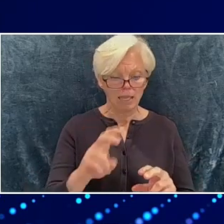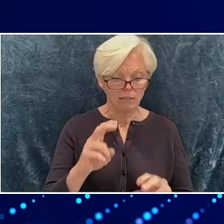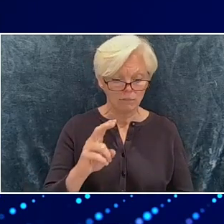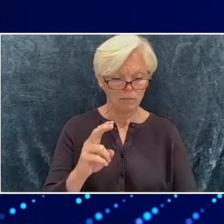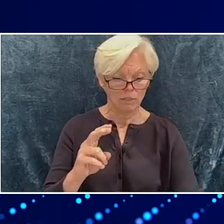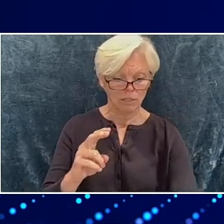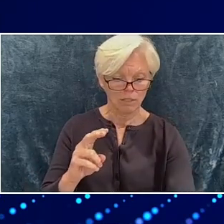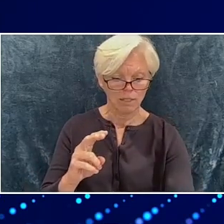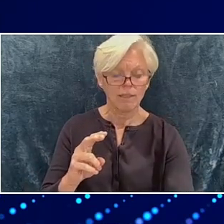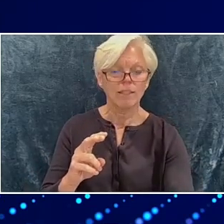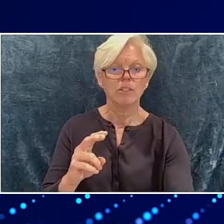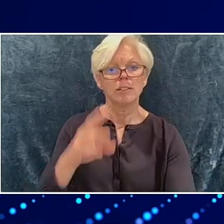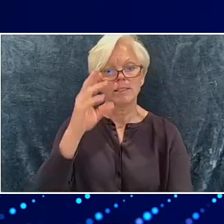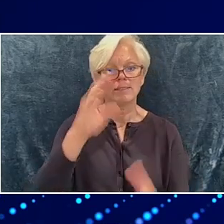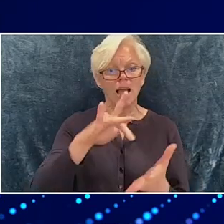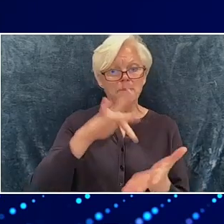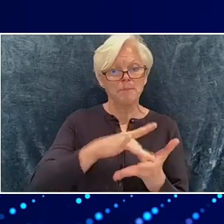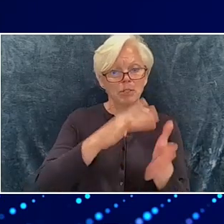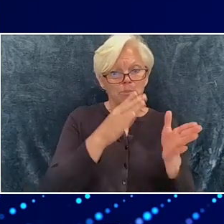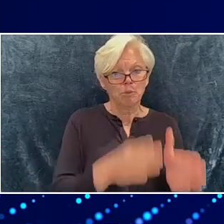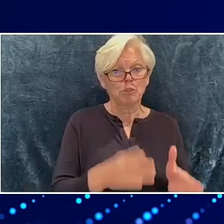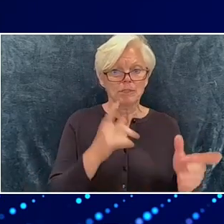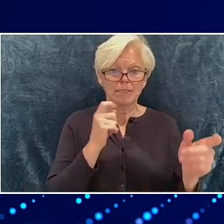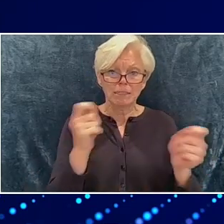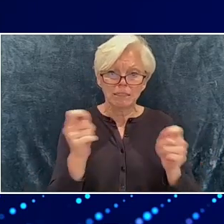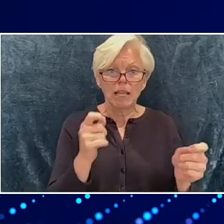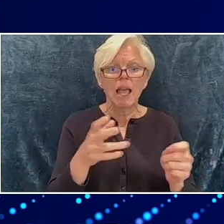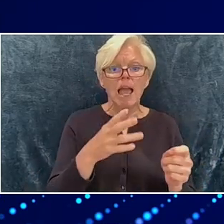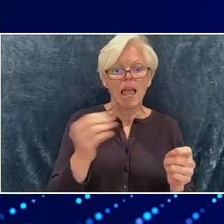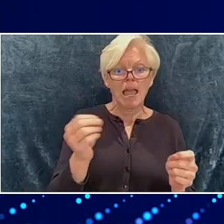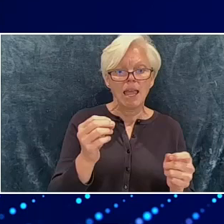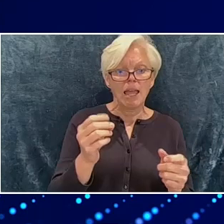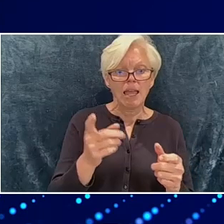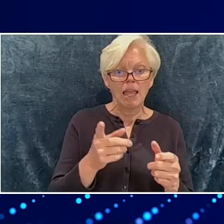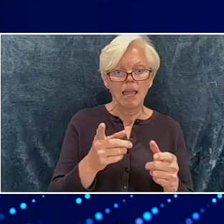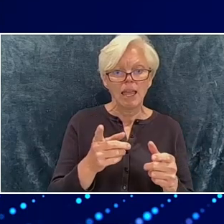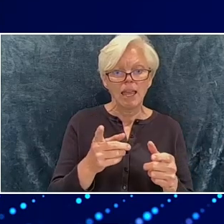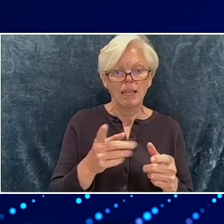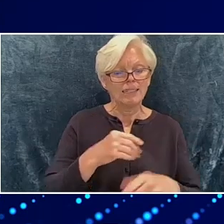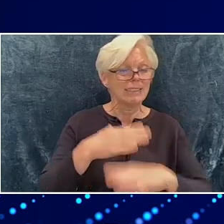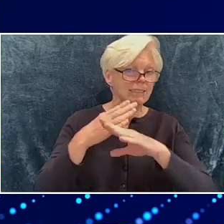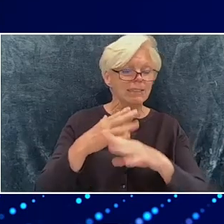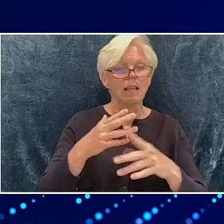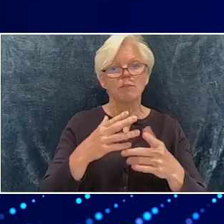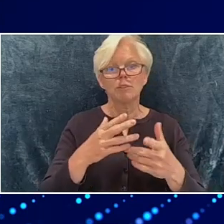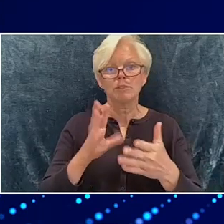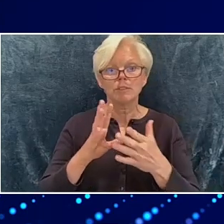stifle the innovation needed to help our learners compete in the 21st century. I'd like to provide some specifics.